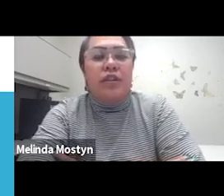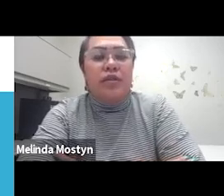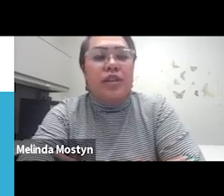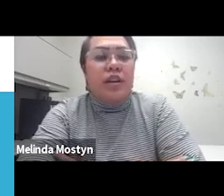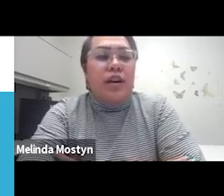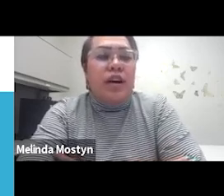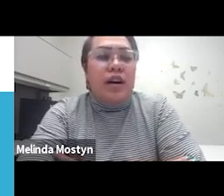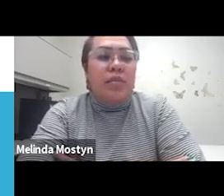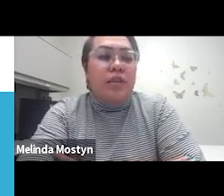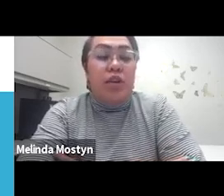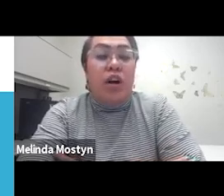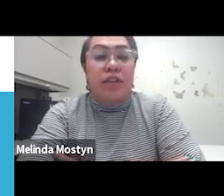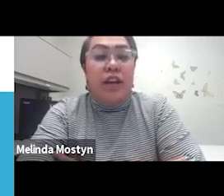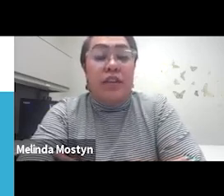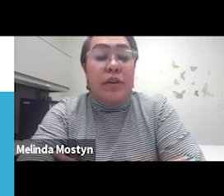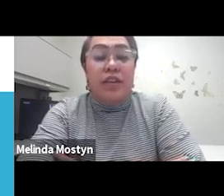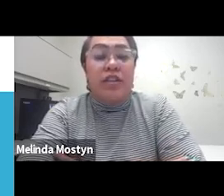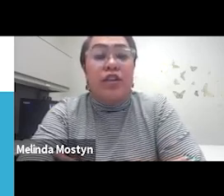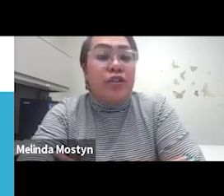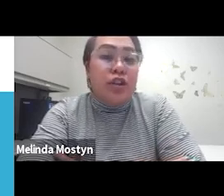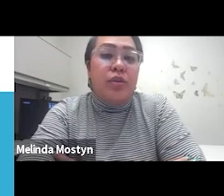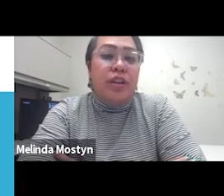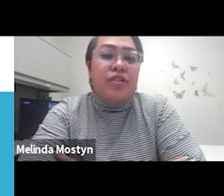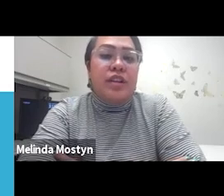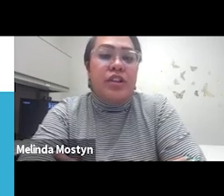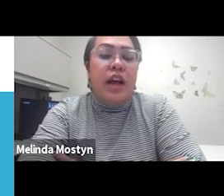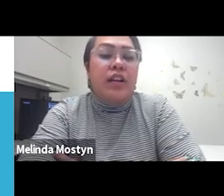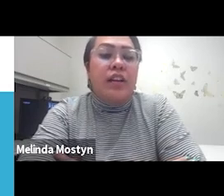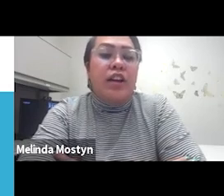of your life experiences in your journey with intersectionality,